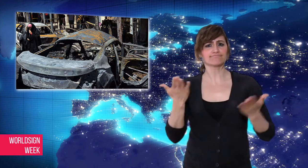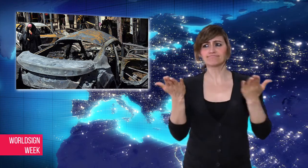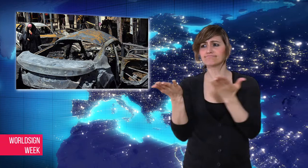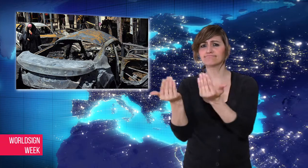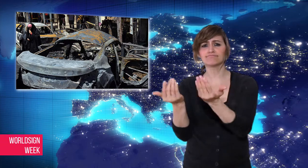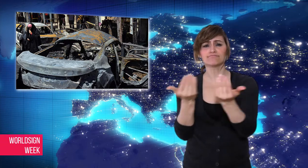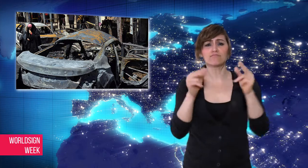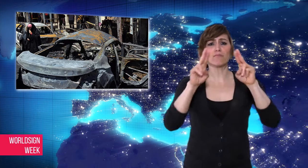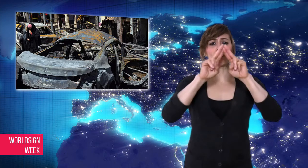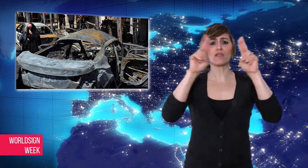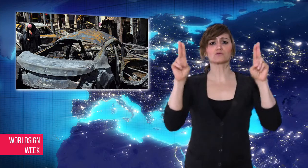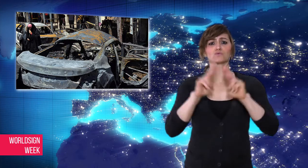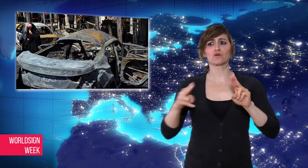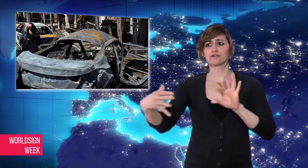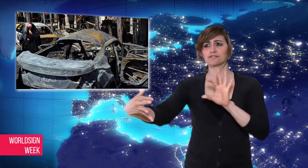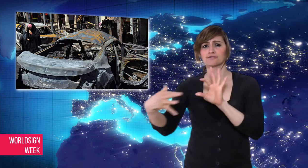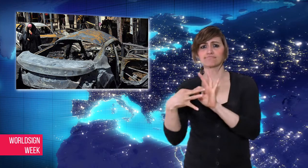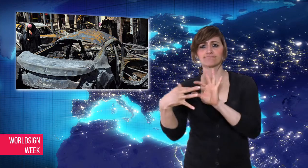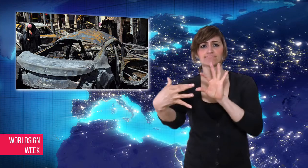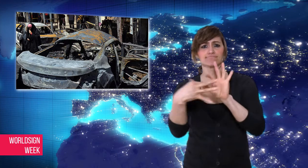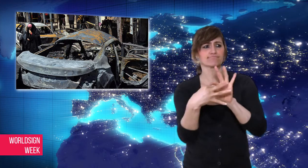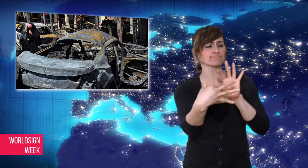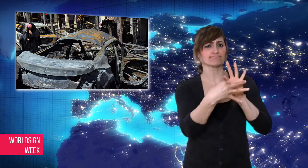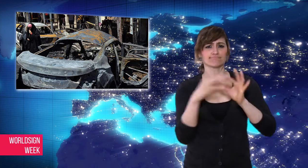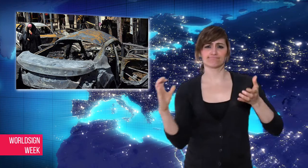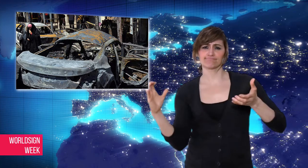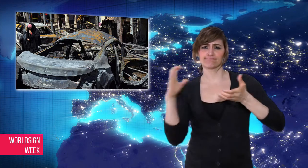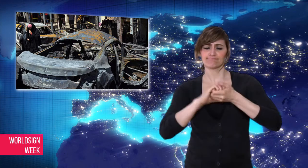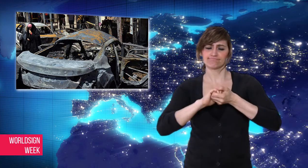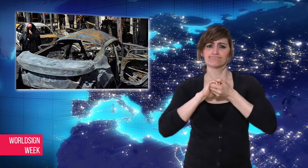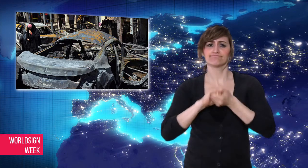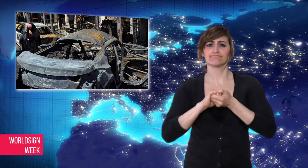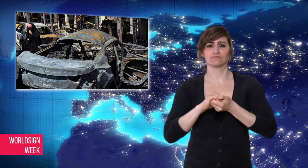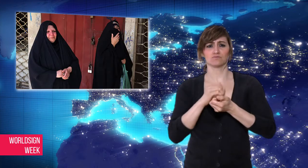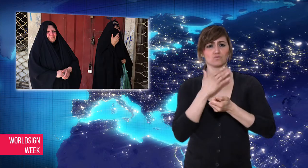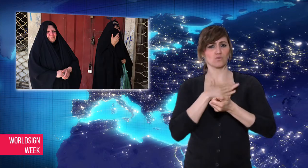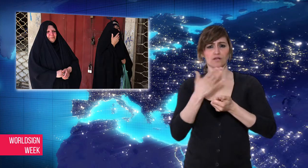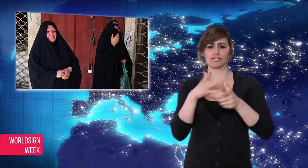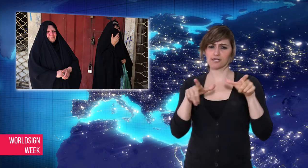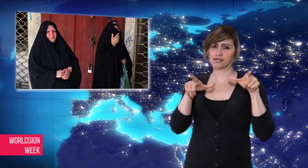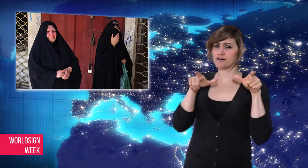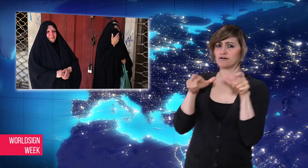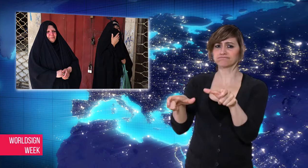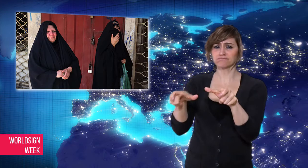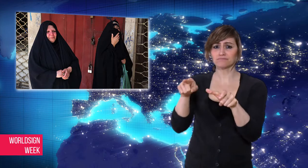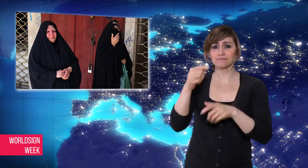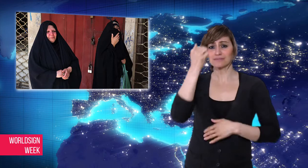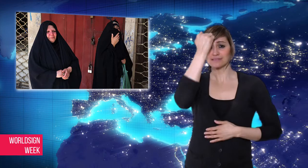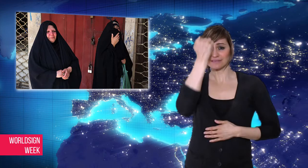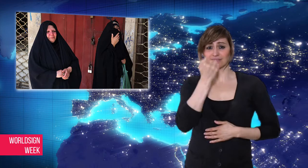ISIS condemned the attack, tweeting that